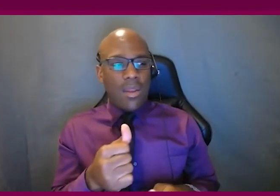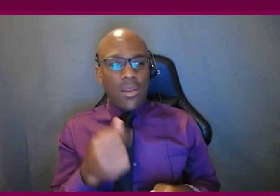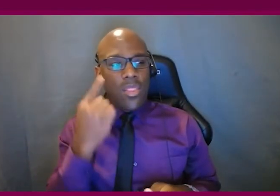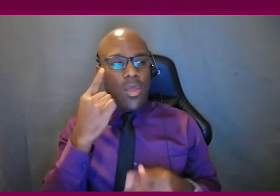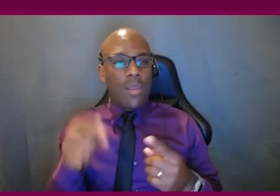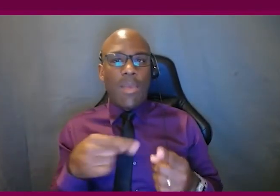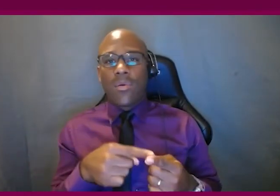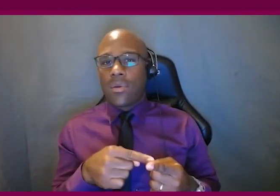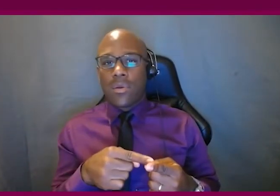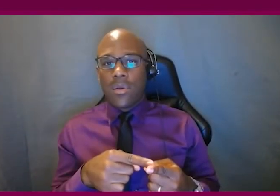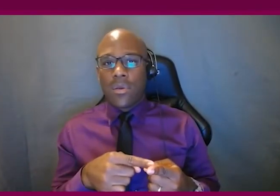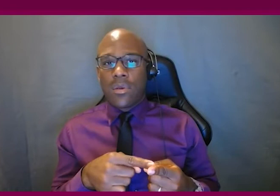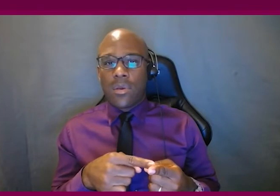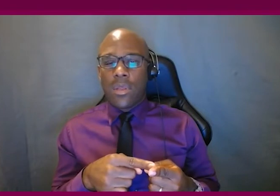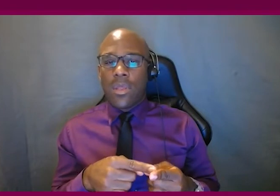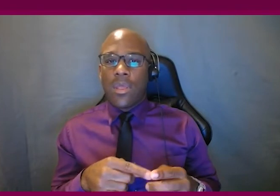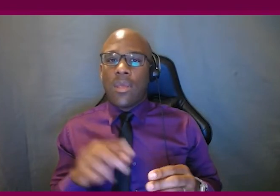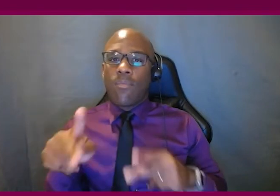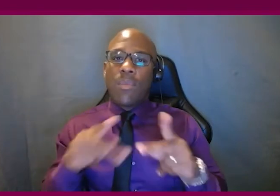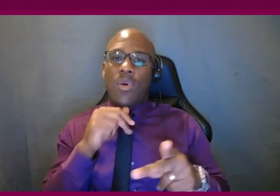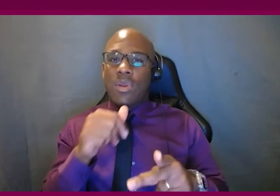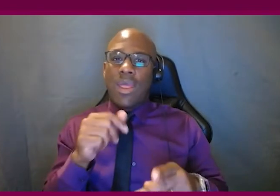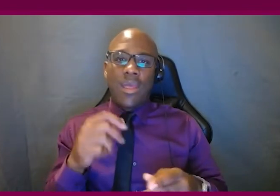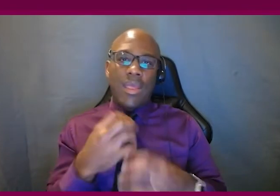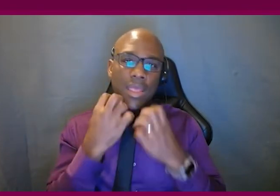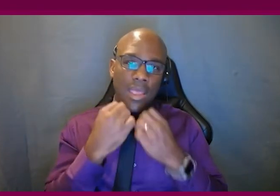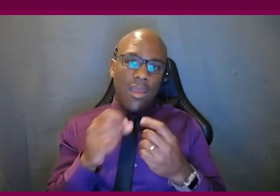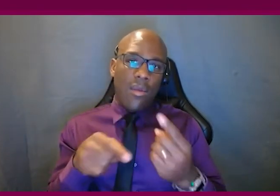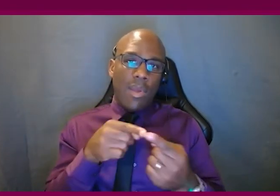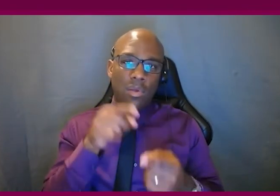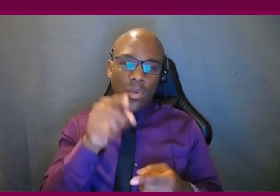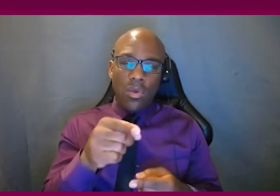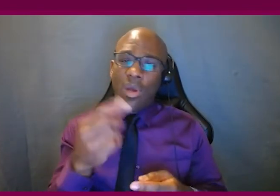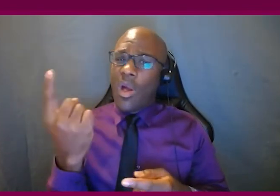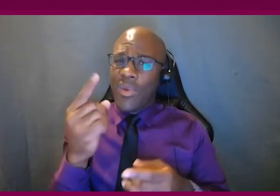good mental health hygiene that you named, being very intentional about our mental wellness